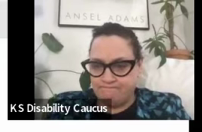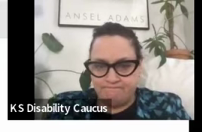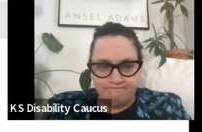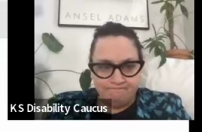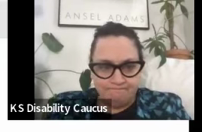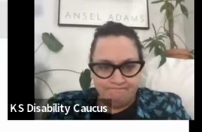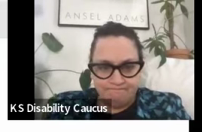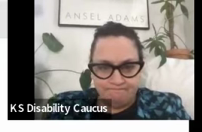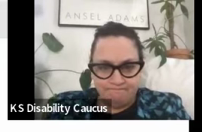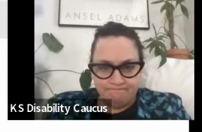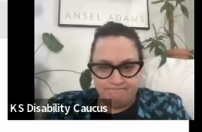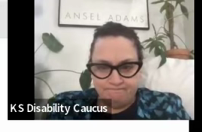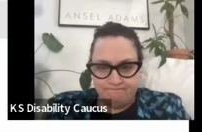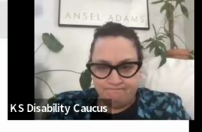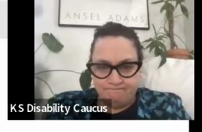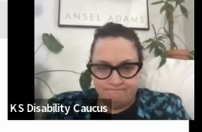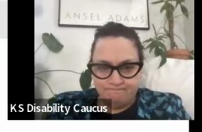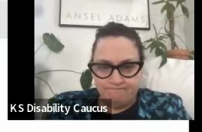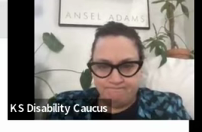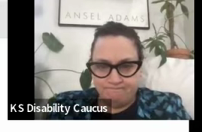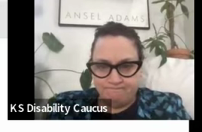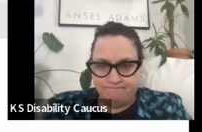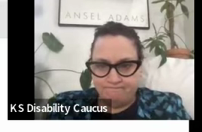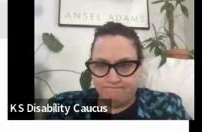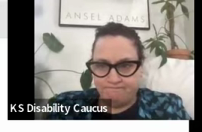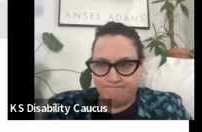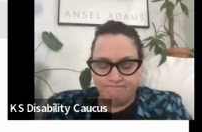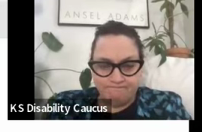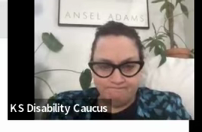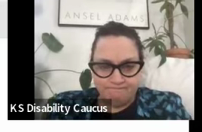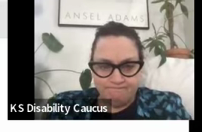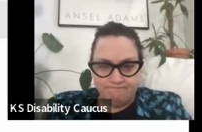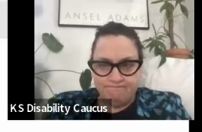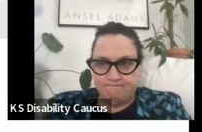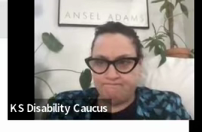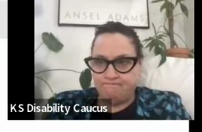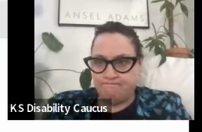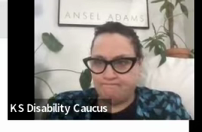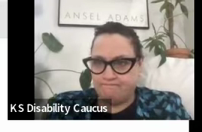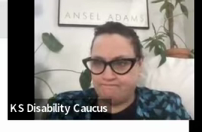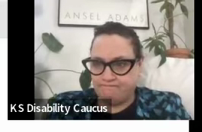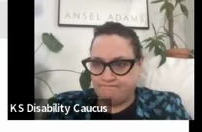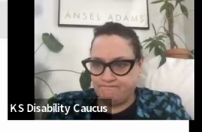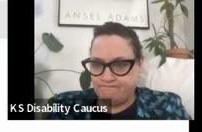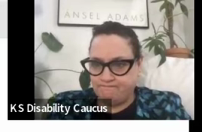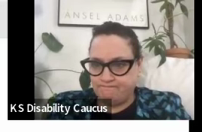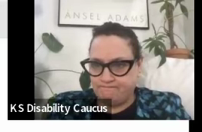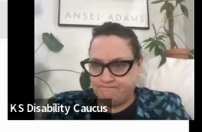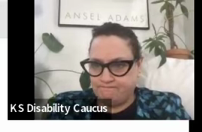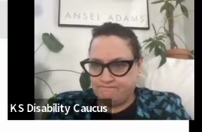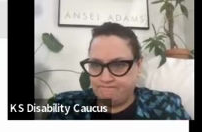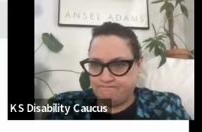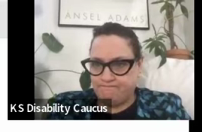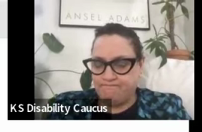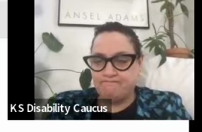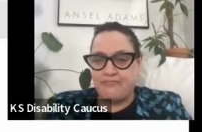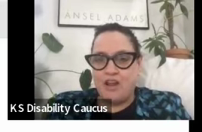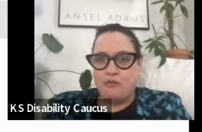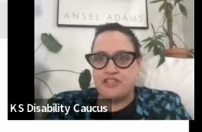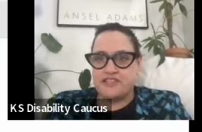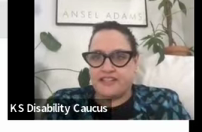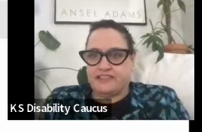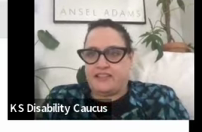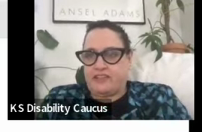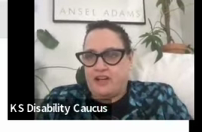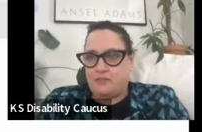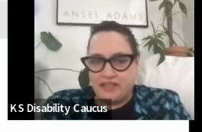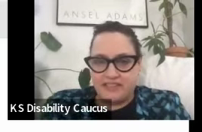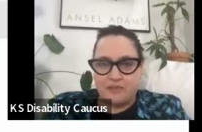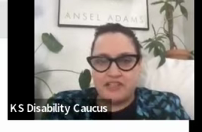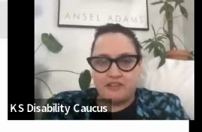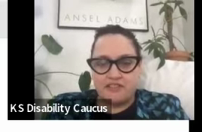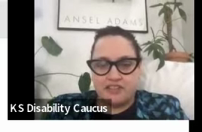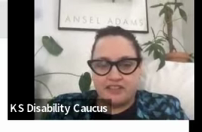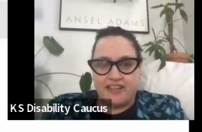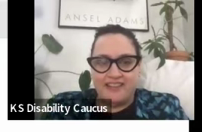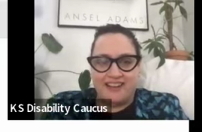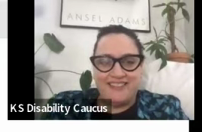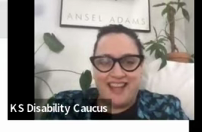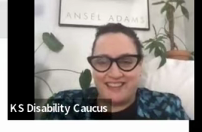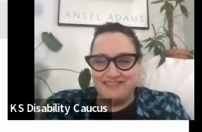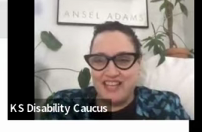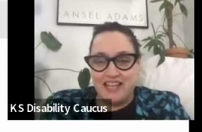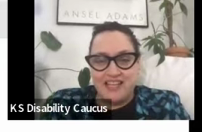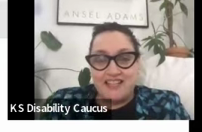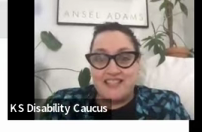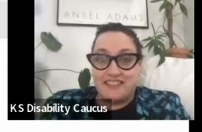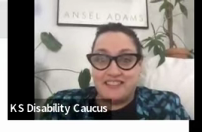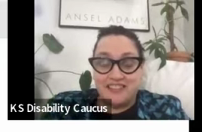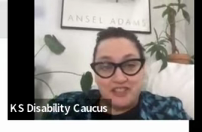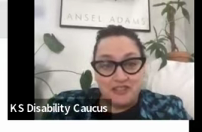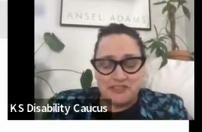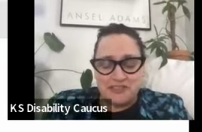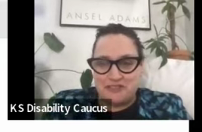Noelle: Welcome everyone.